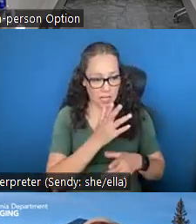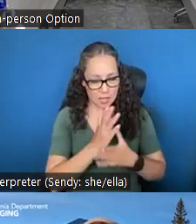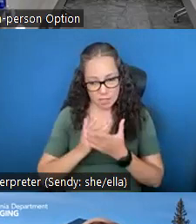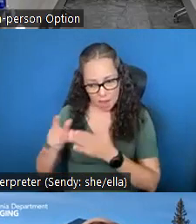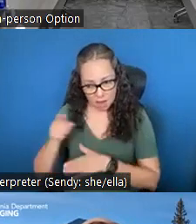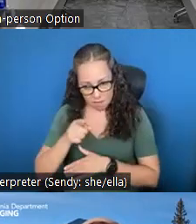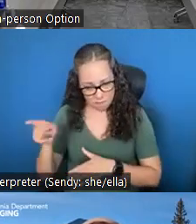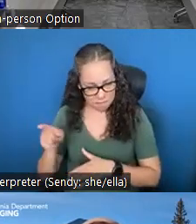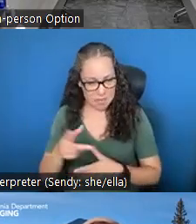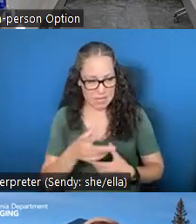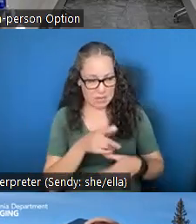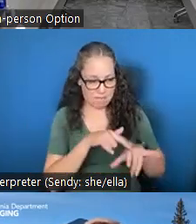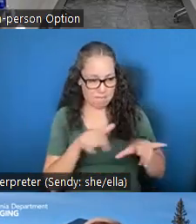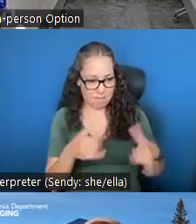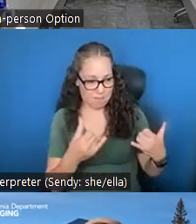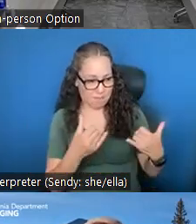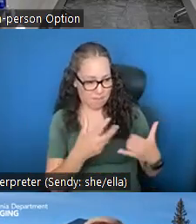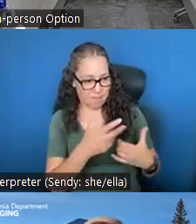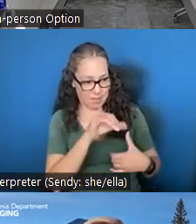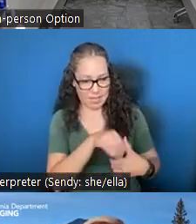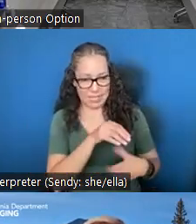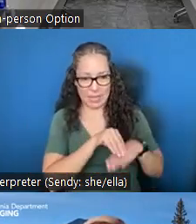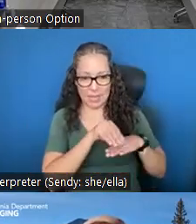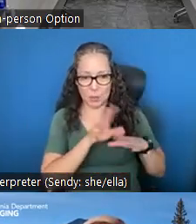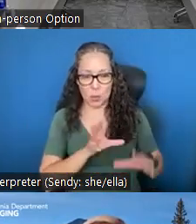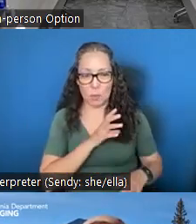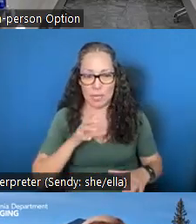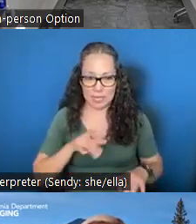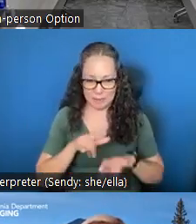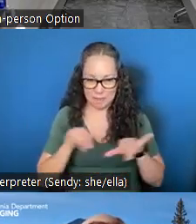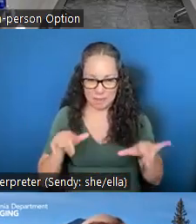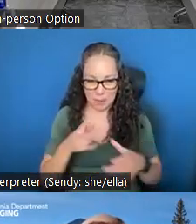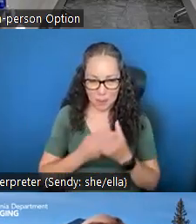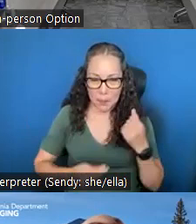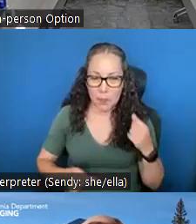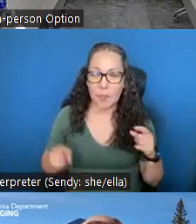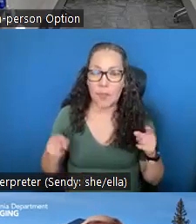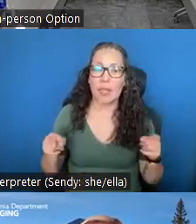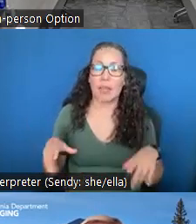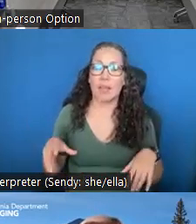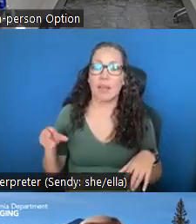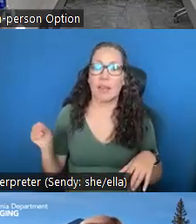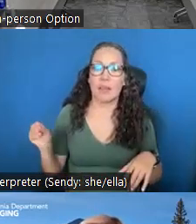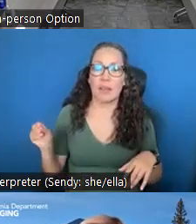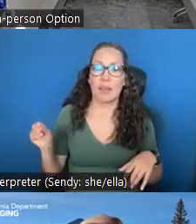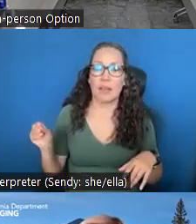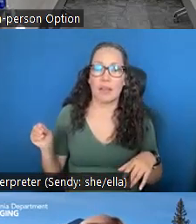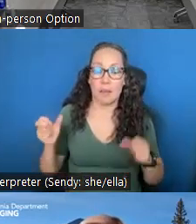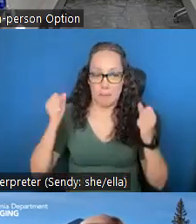have um connected with all 33 Area Agency on Aging directors uh many of those meetings were held in